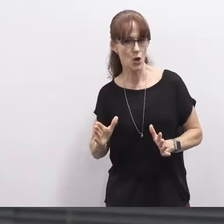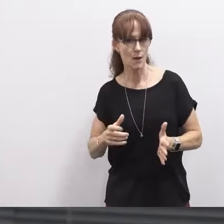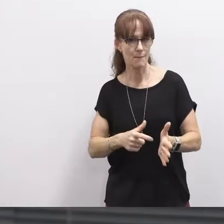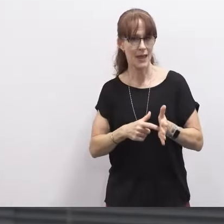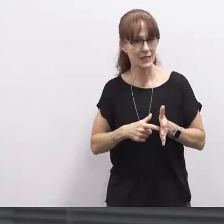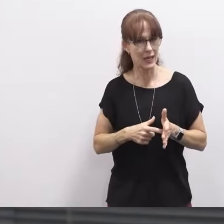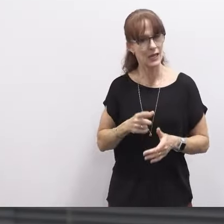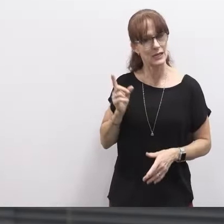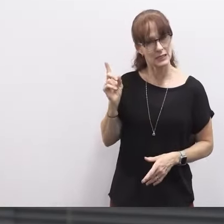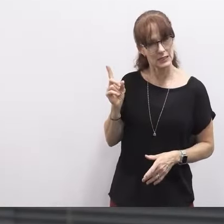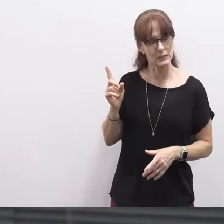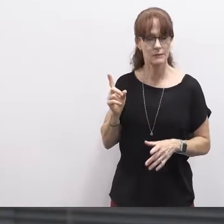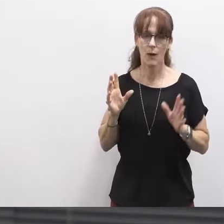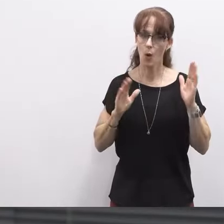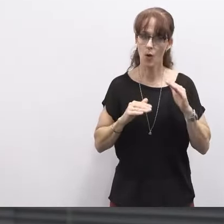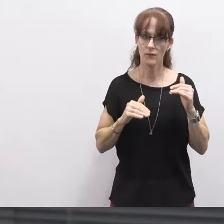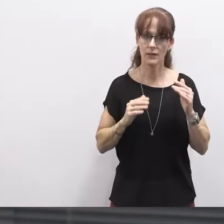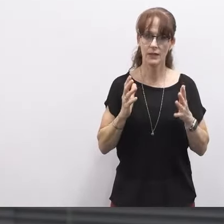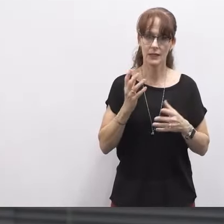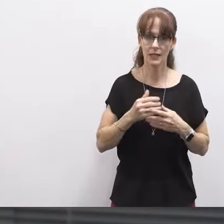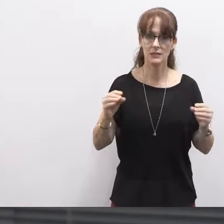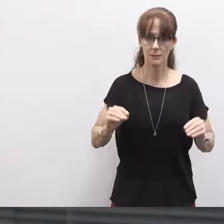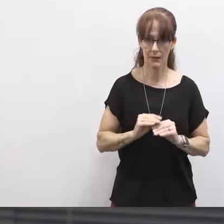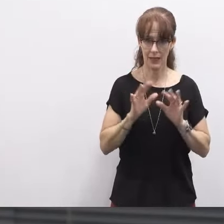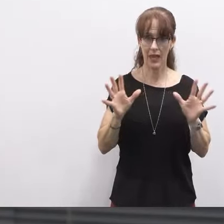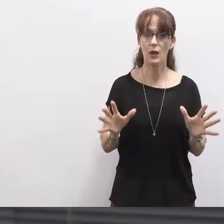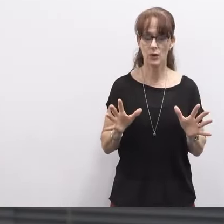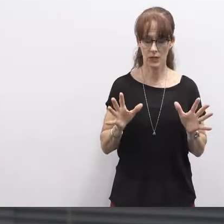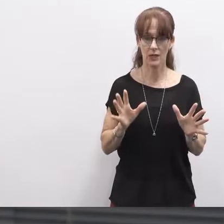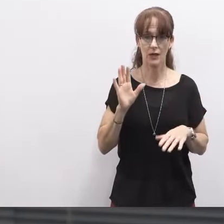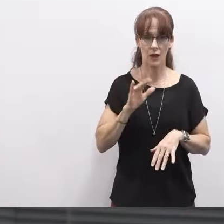So hopefully we can get some clarity on that.